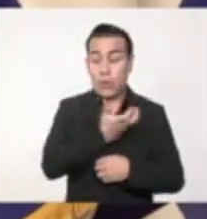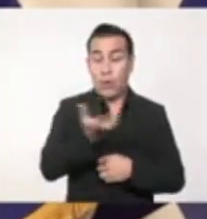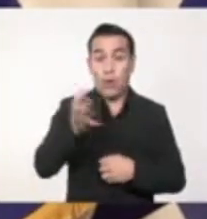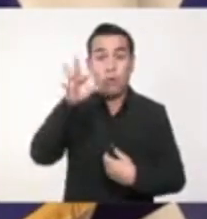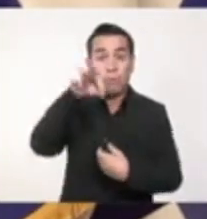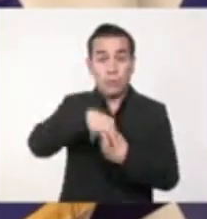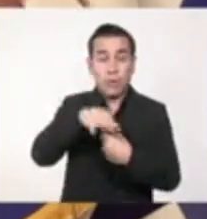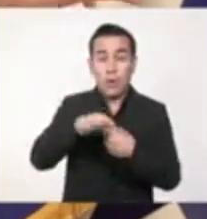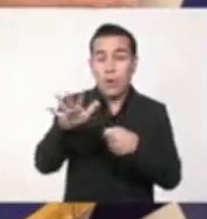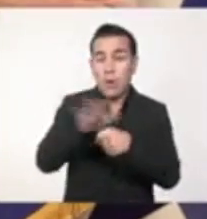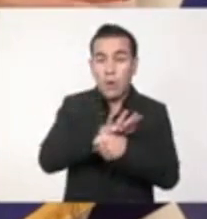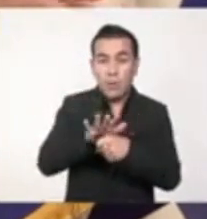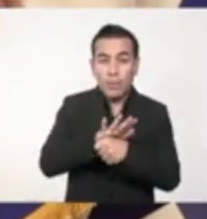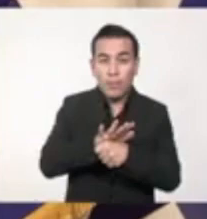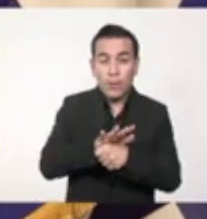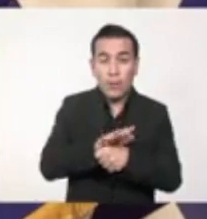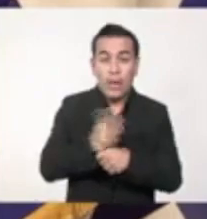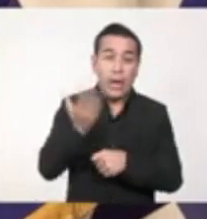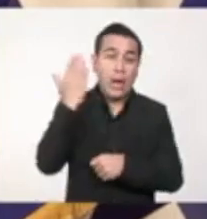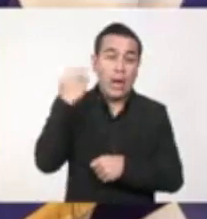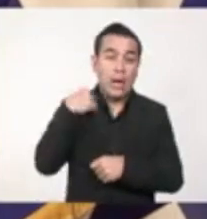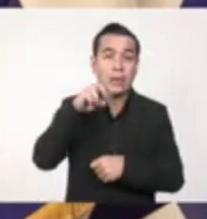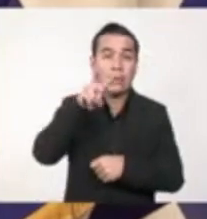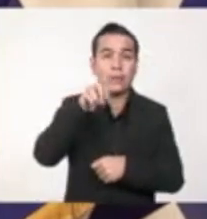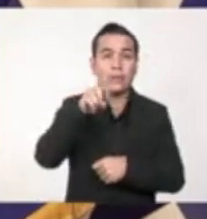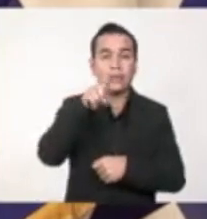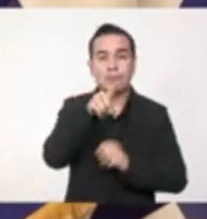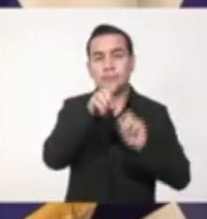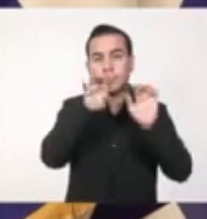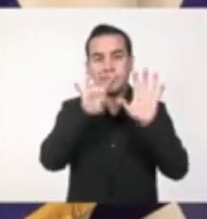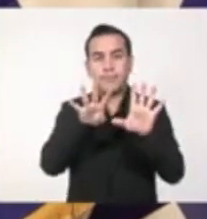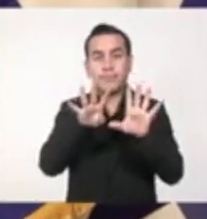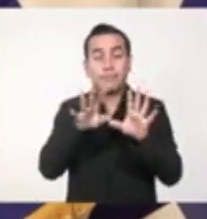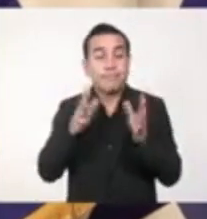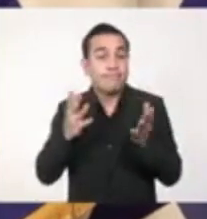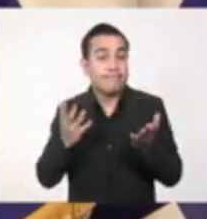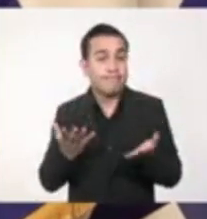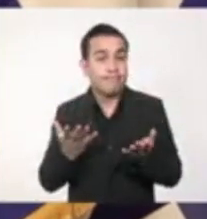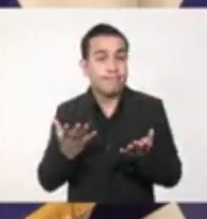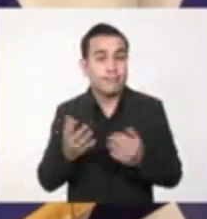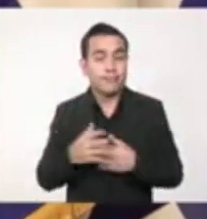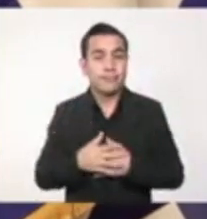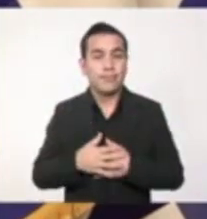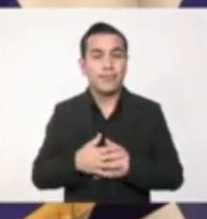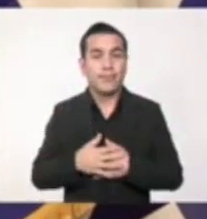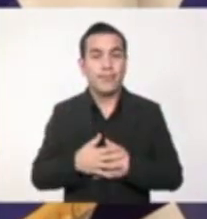totals issued on that occasion in two thousand nineteen, and uh